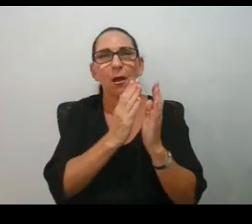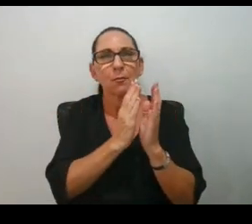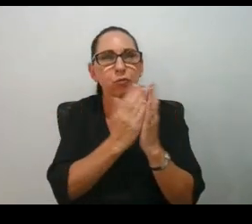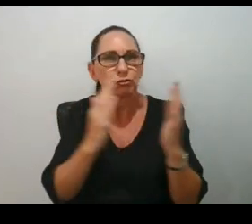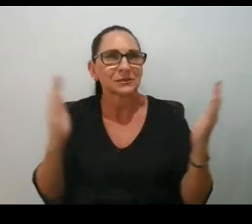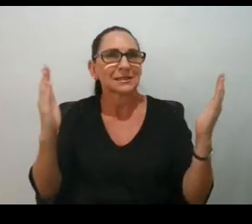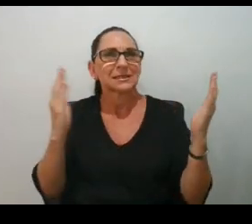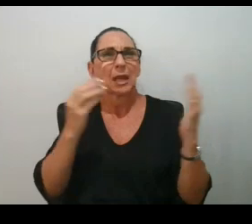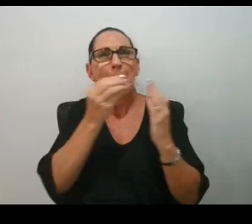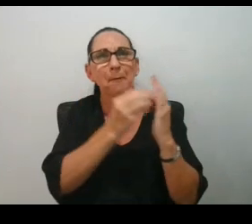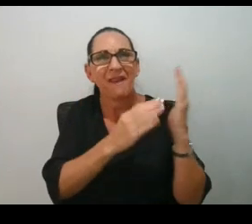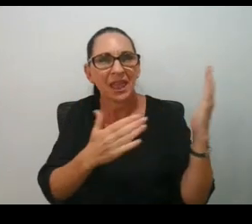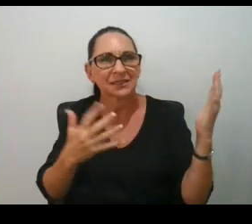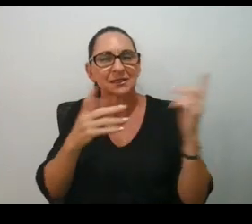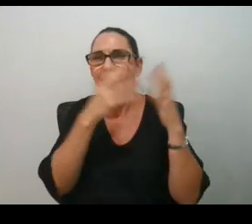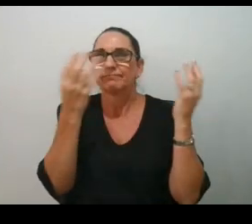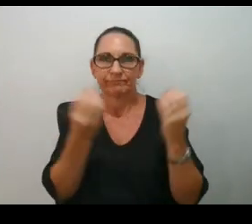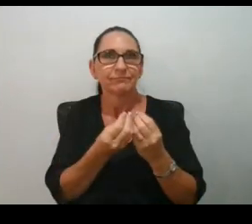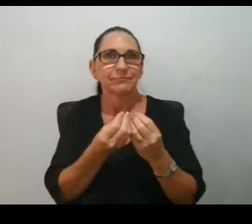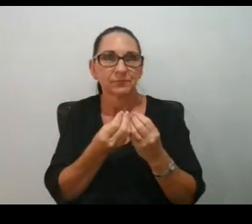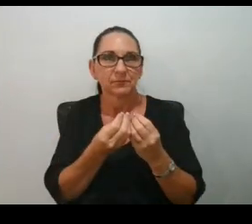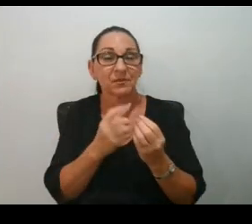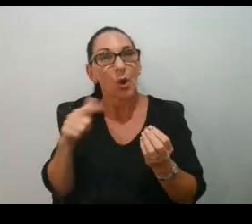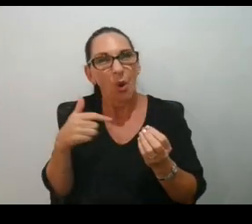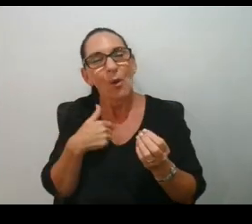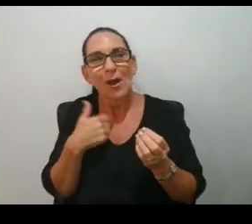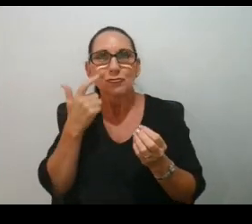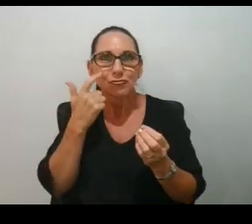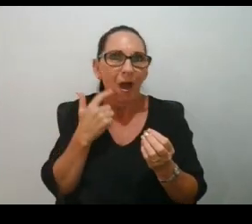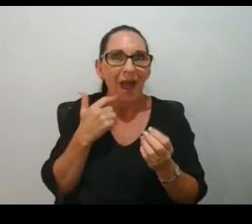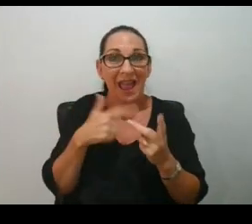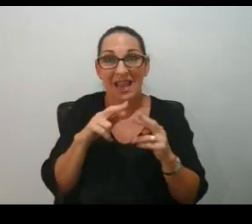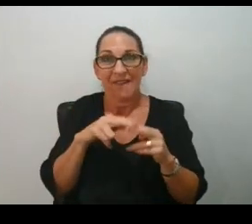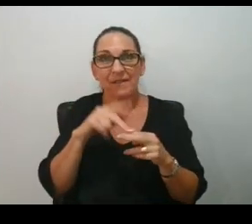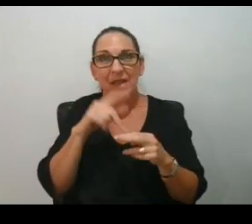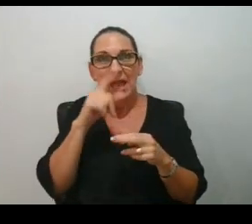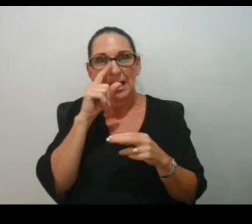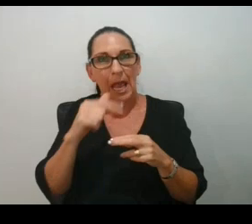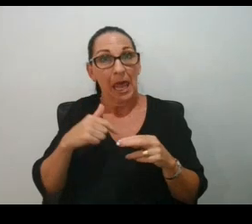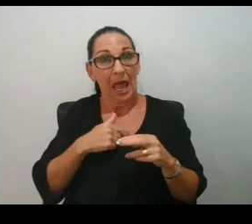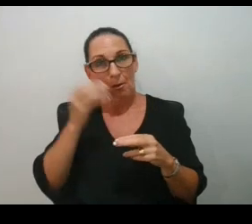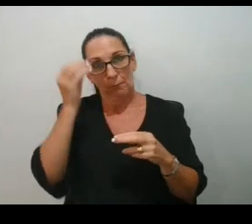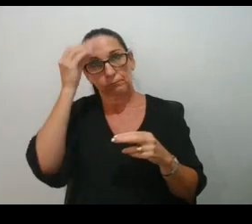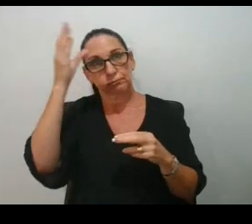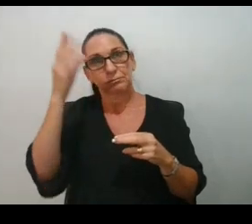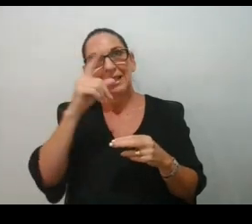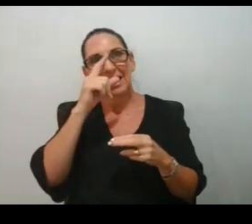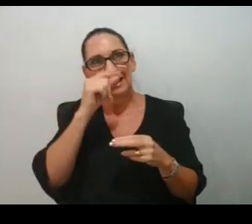uh we like to try and where we can um to bring our expertise to the development of law and policy in